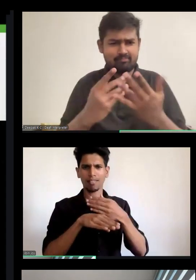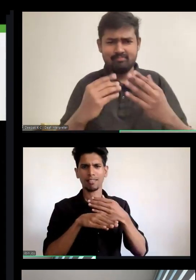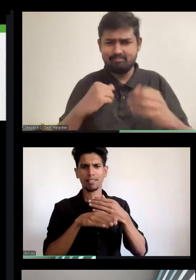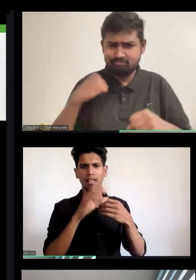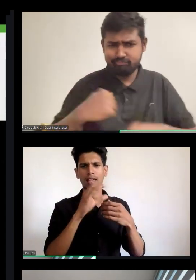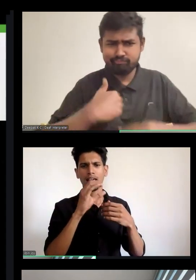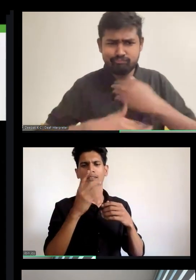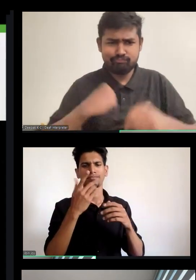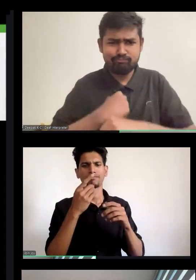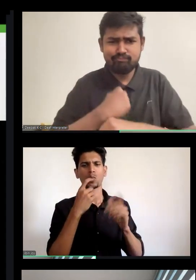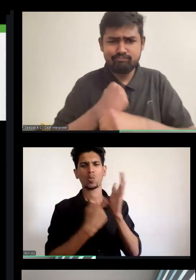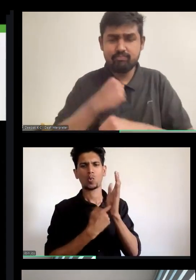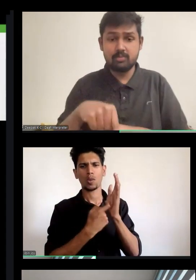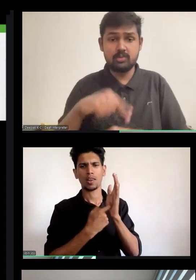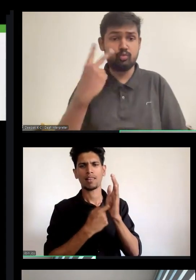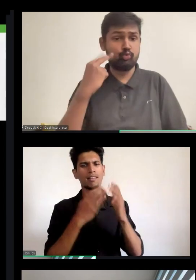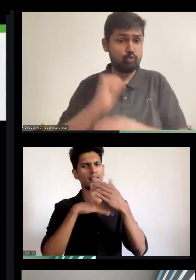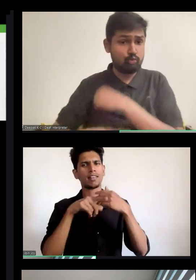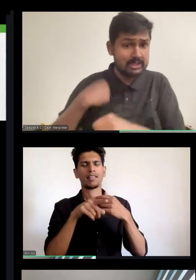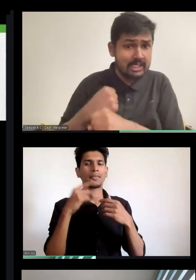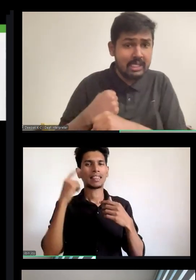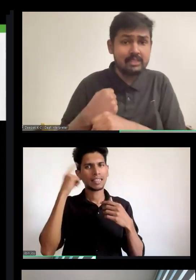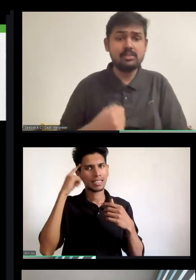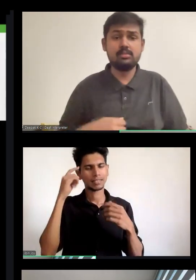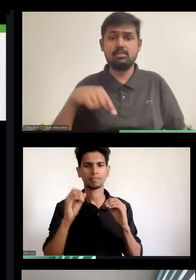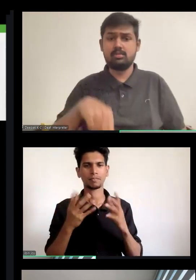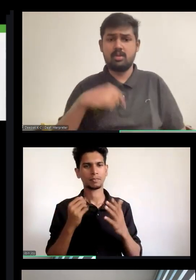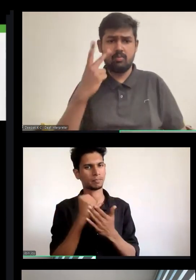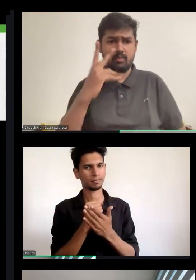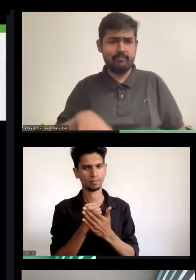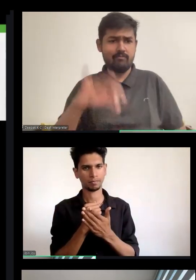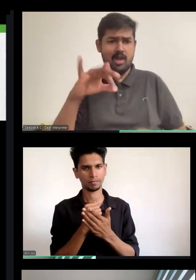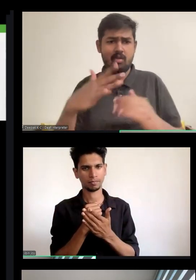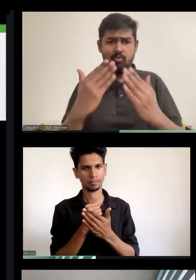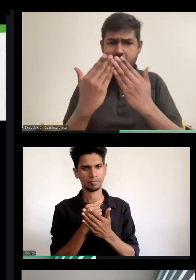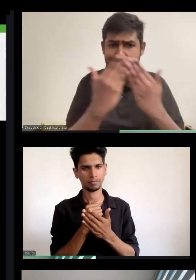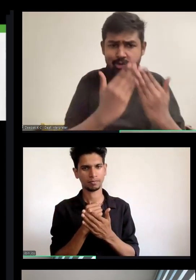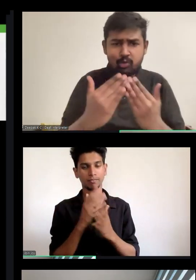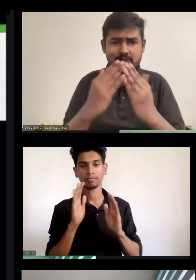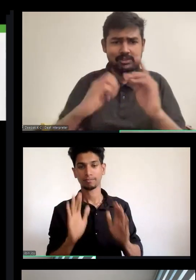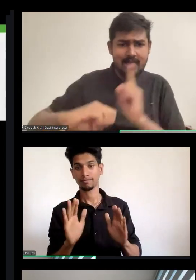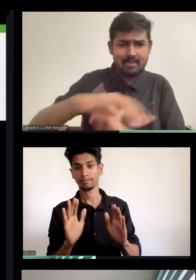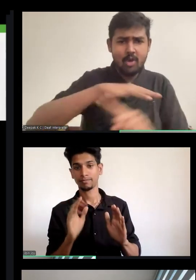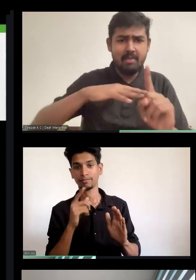And for a business, this means moving it from being an expense to being a revenue source.